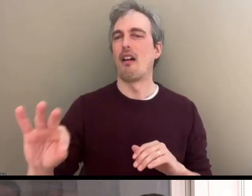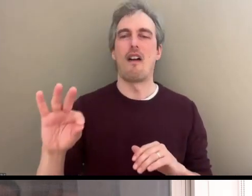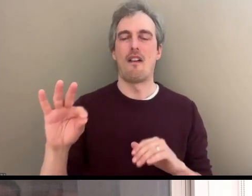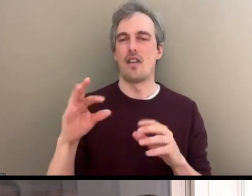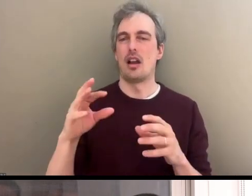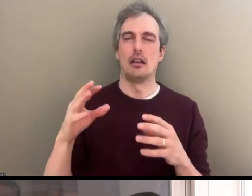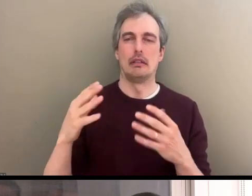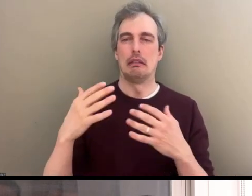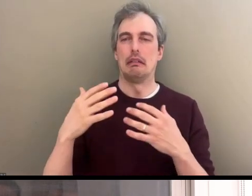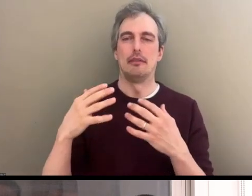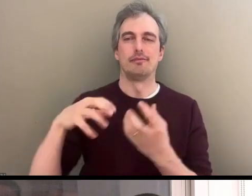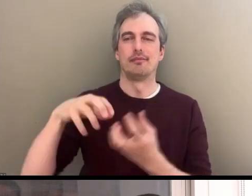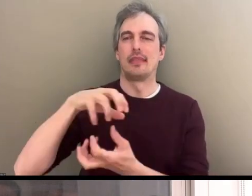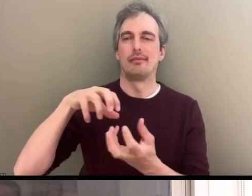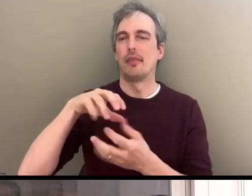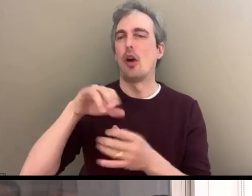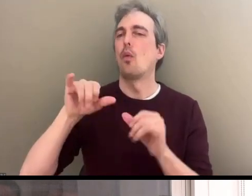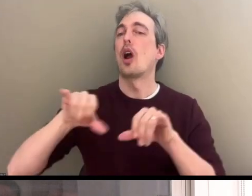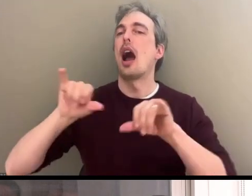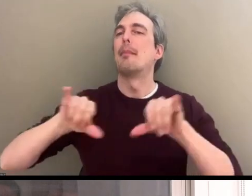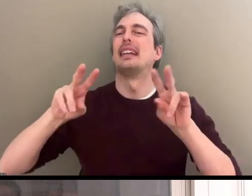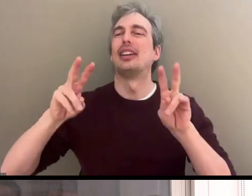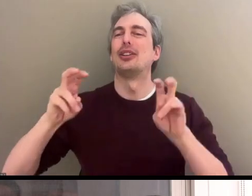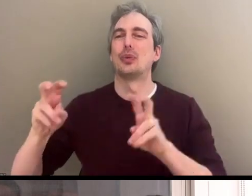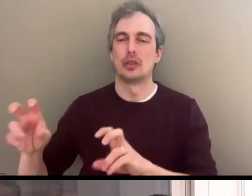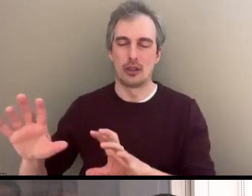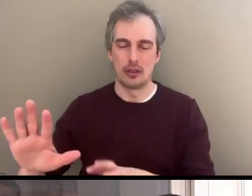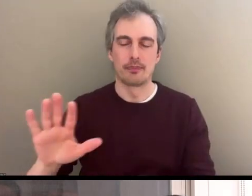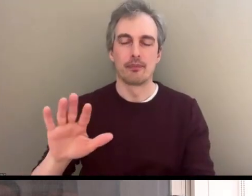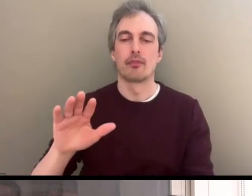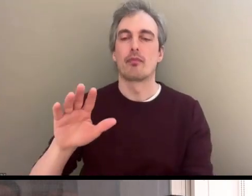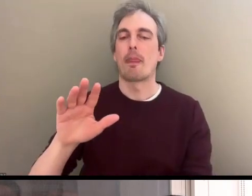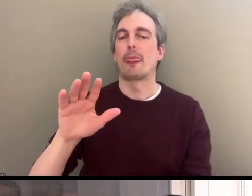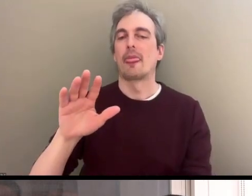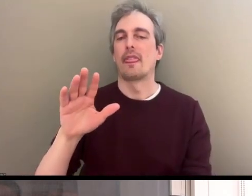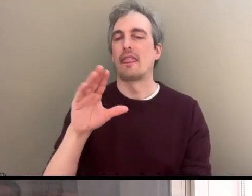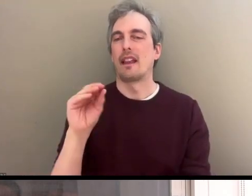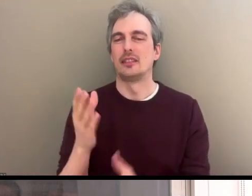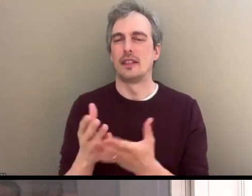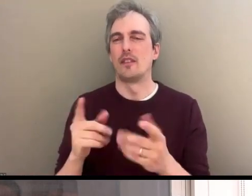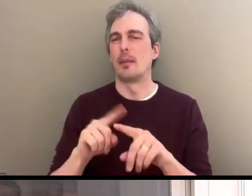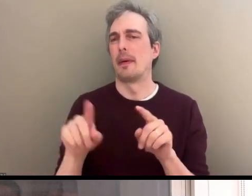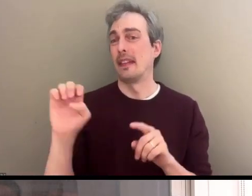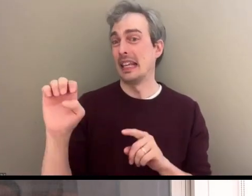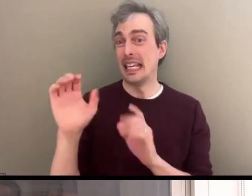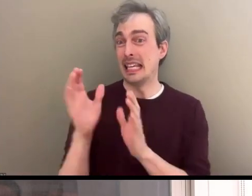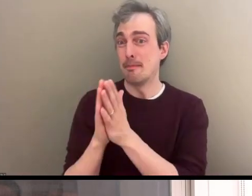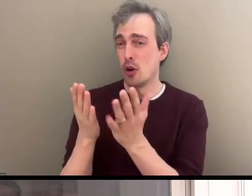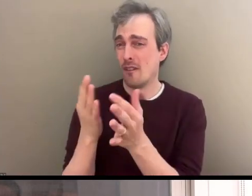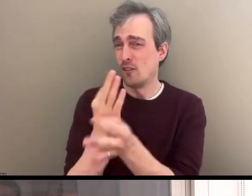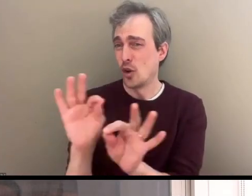issues and stuff. But like he said, the ebook is free online and it's a very short book.